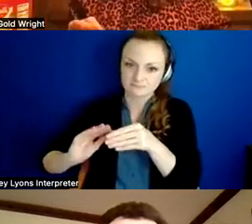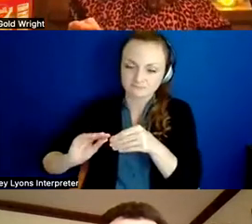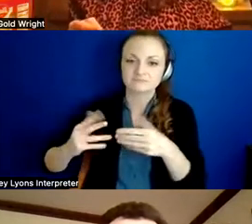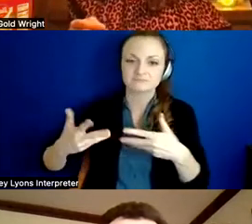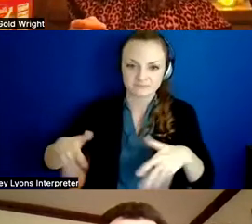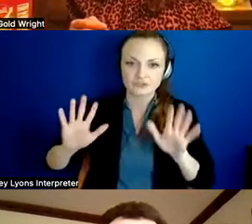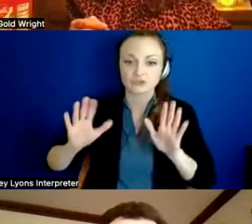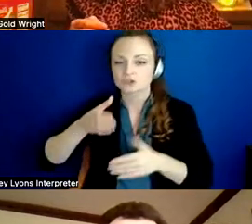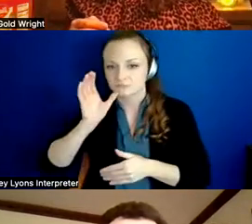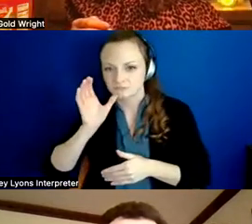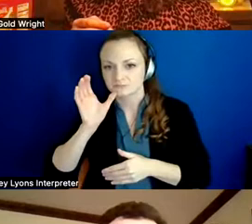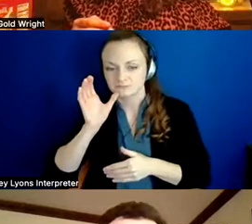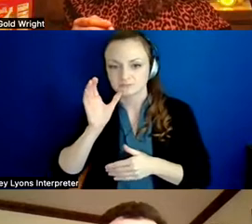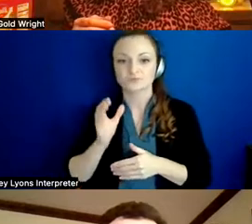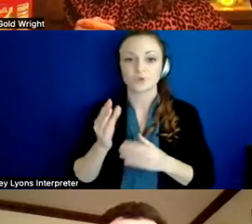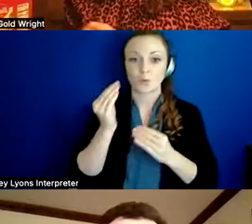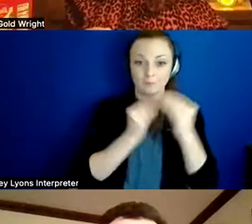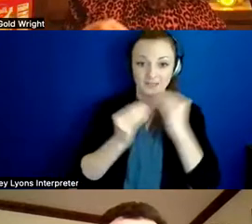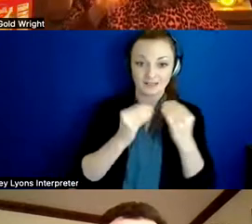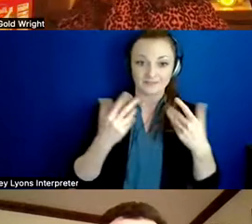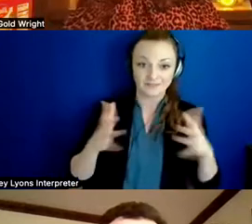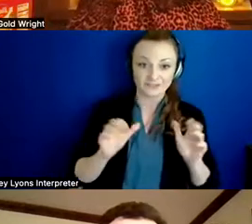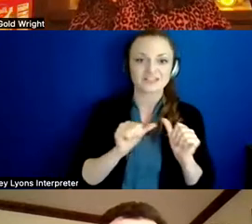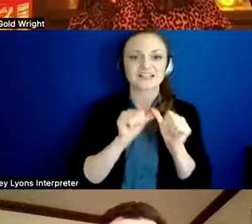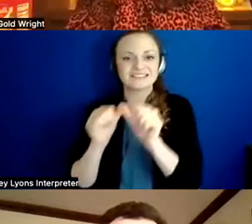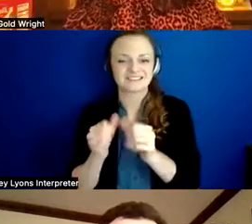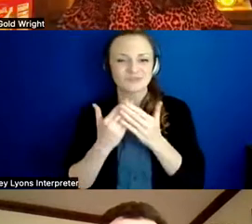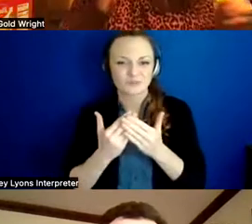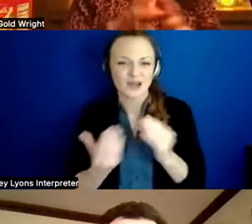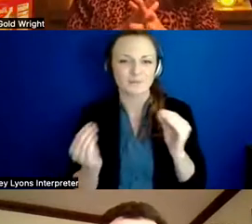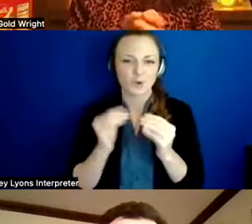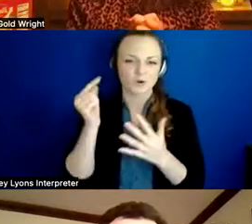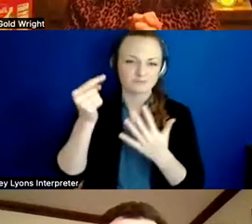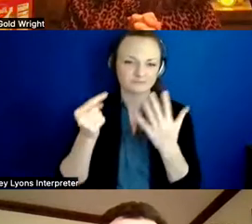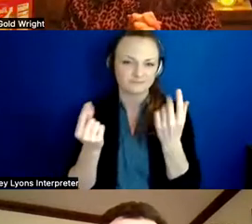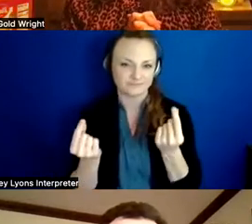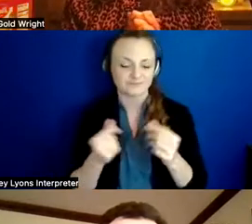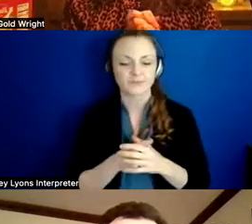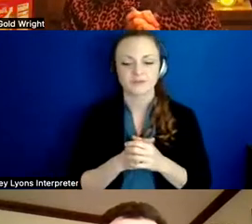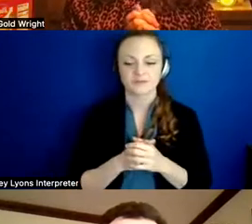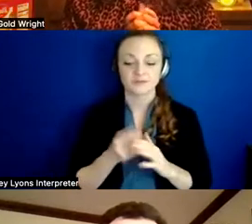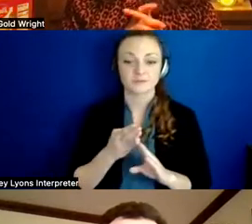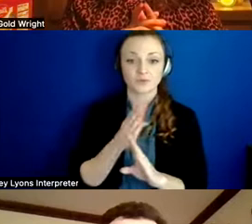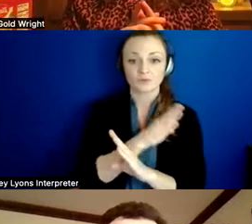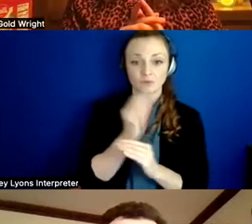the meal and there's more stuff. 19:38:50 Okay. Before the meal there's a very